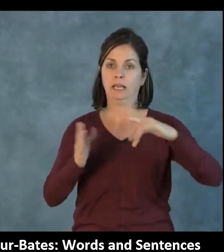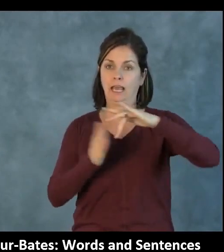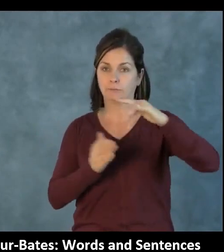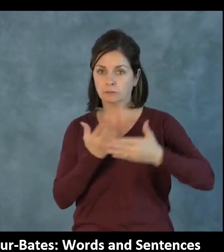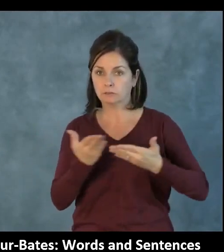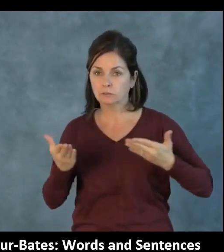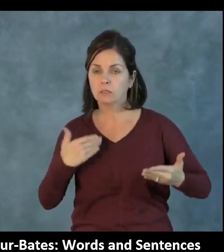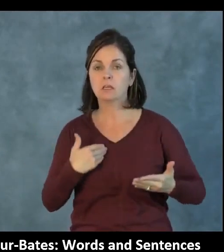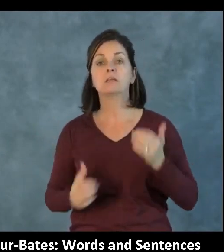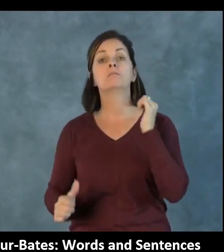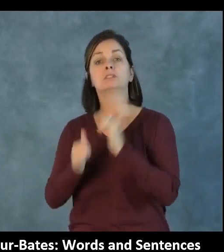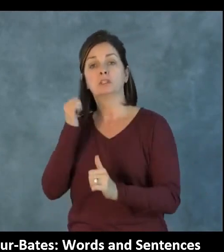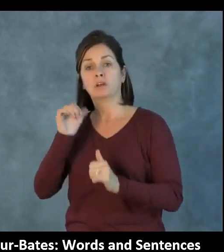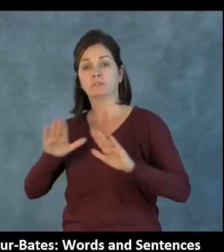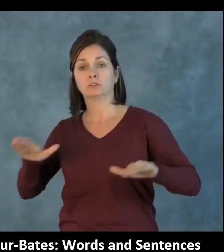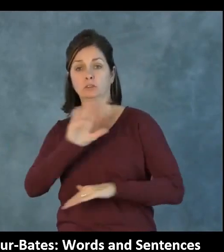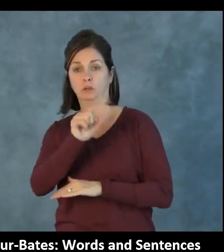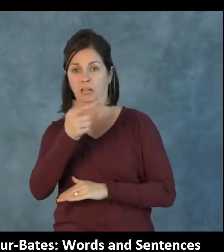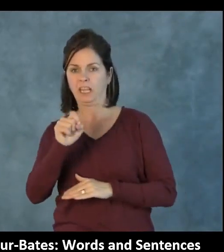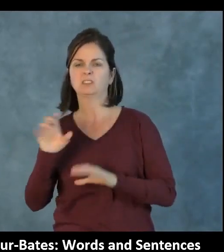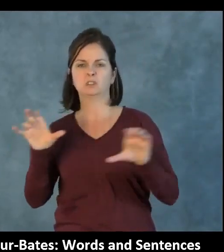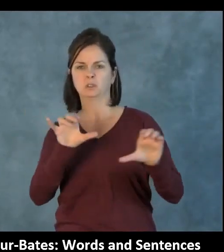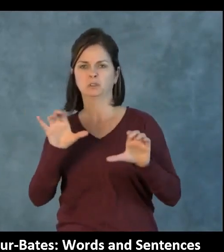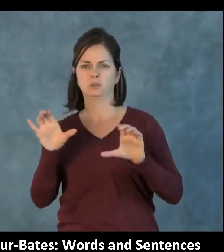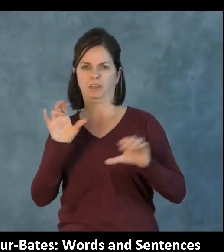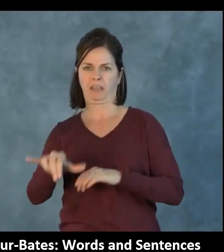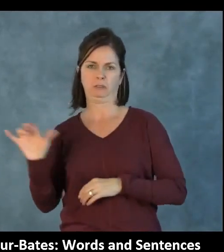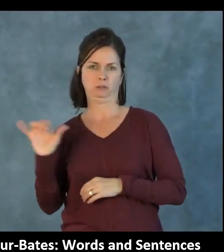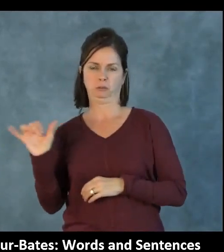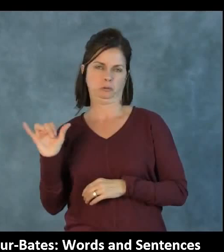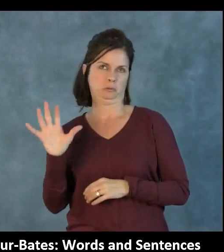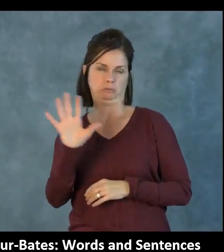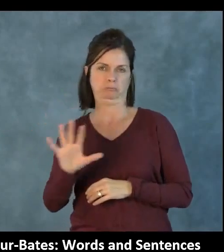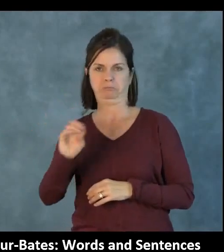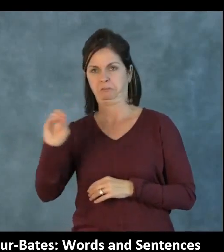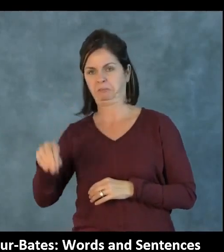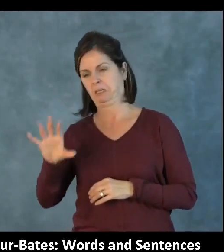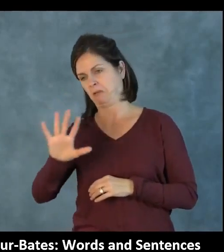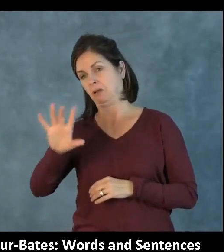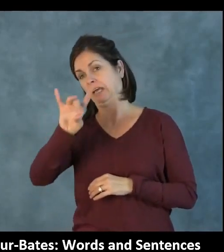anywhere from 88% for talking about absent objects